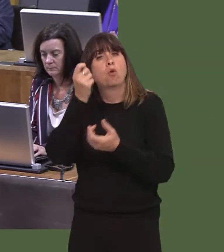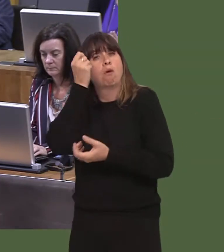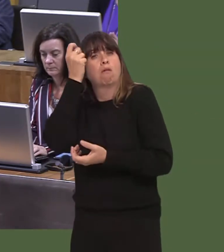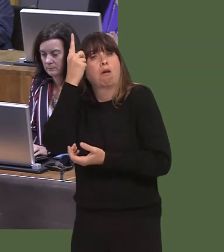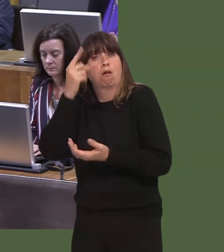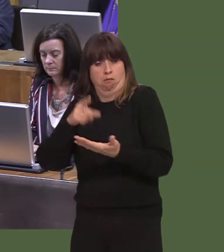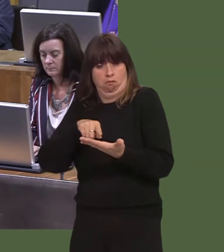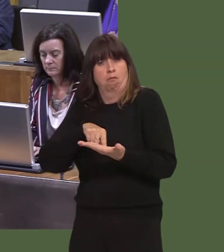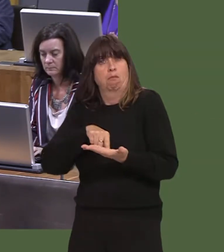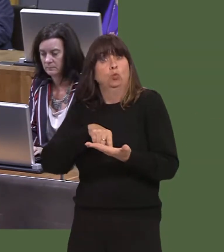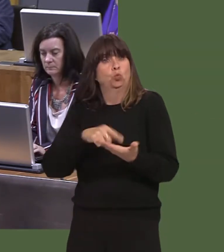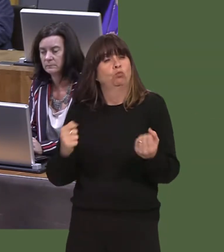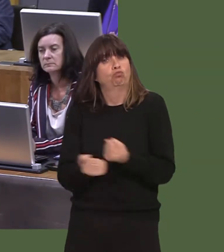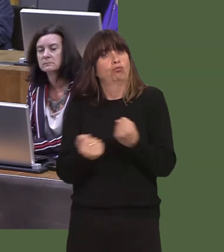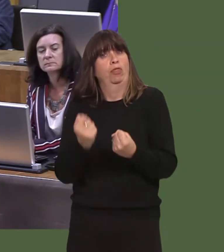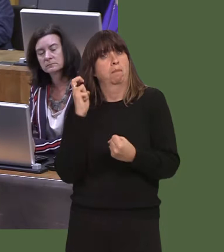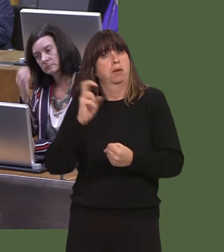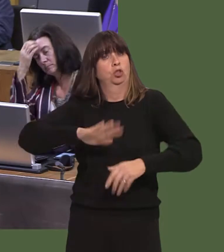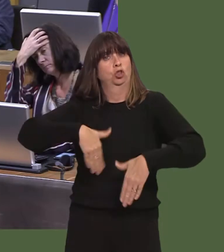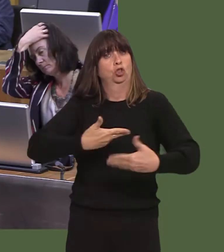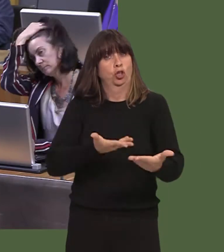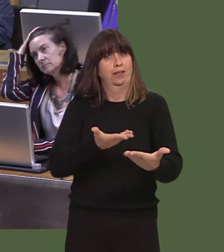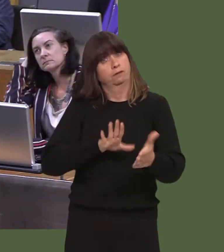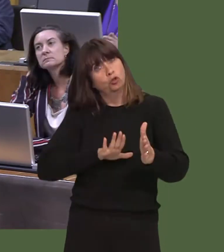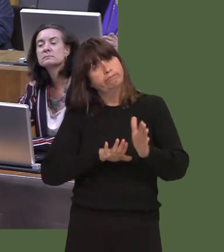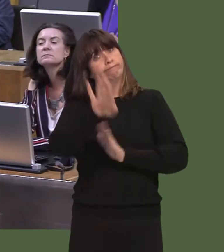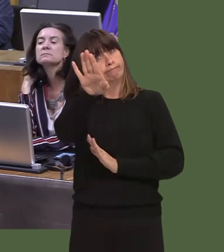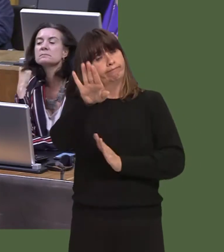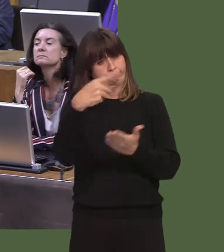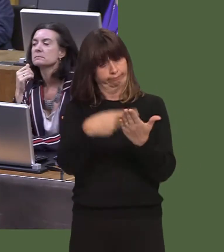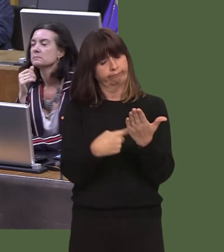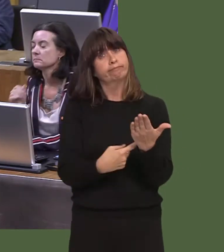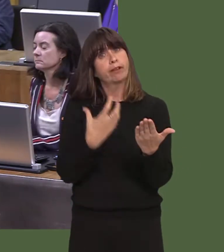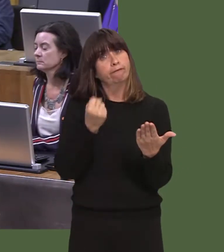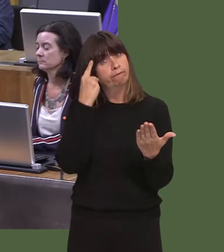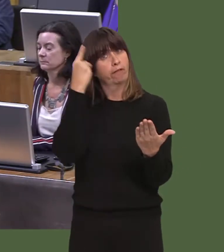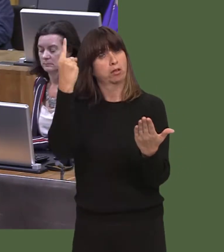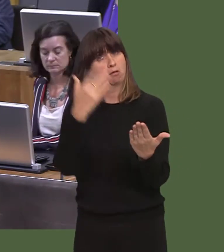for the planning and delivery of local bus services in the future and, of course, we